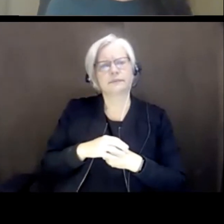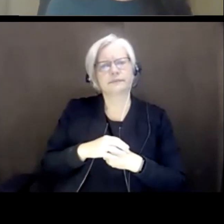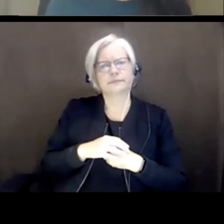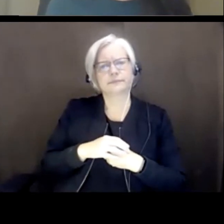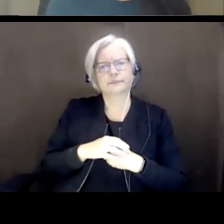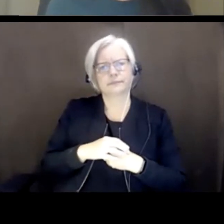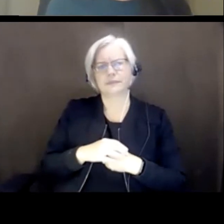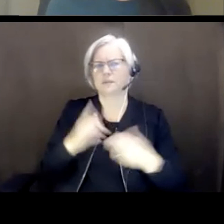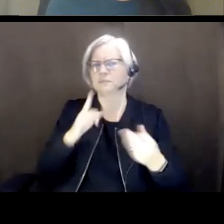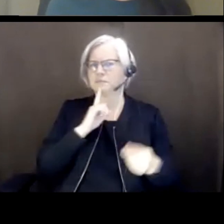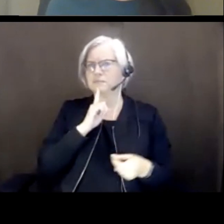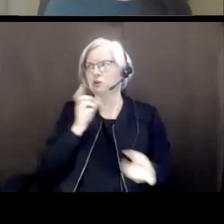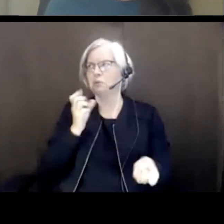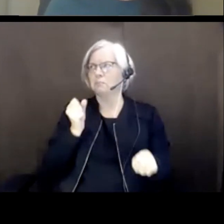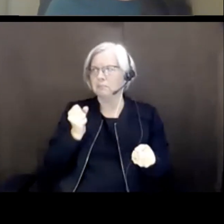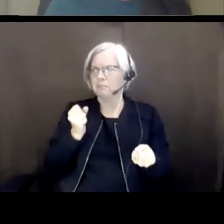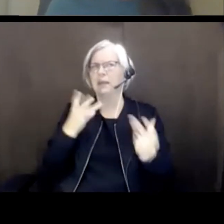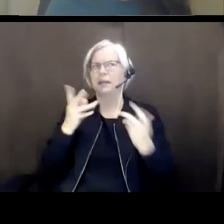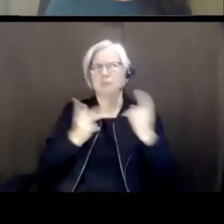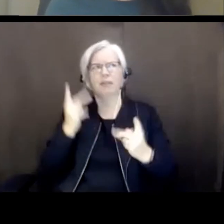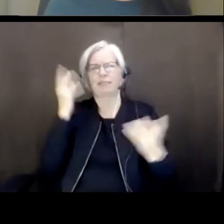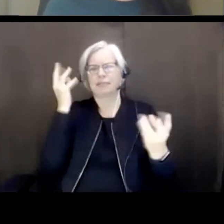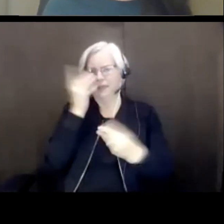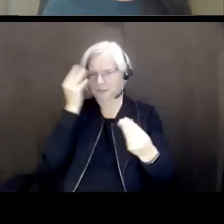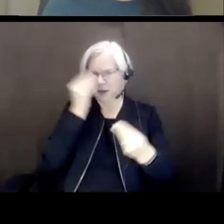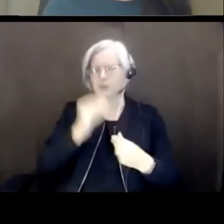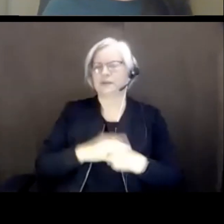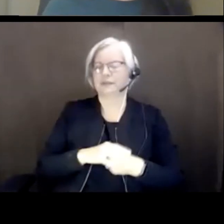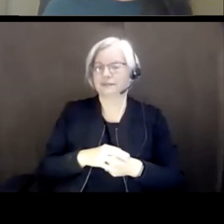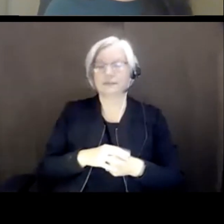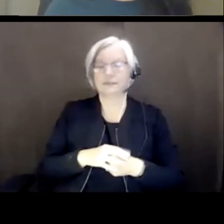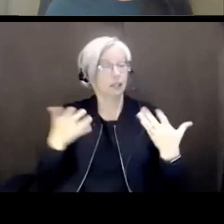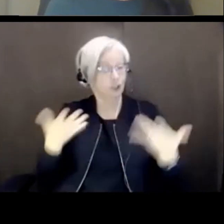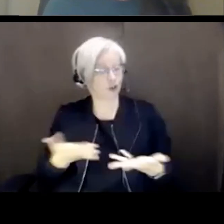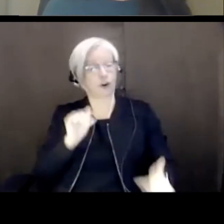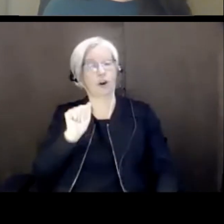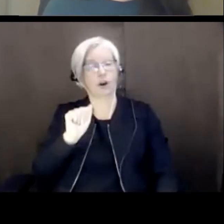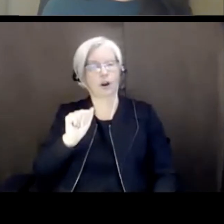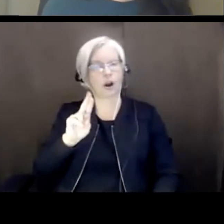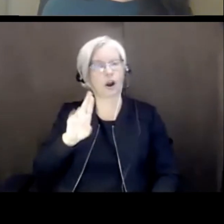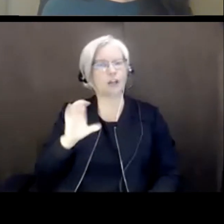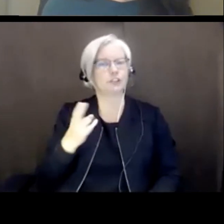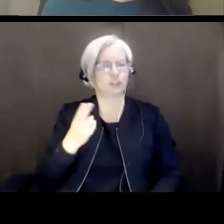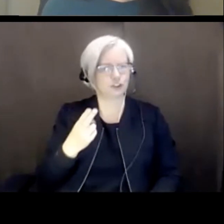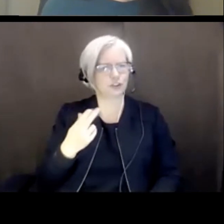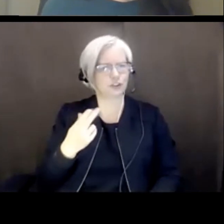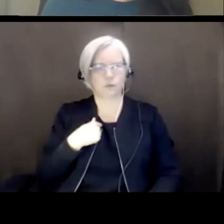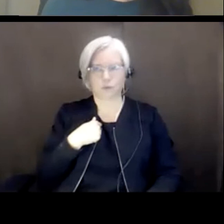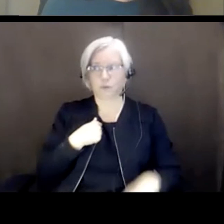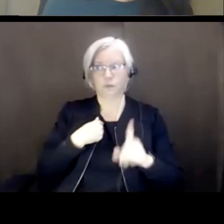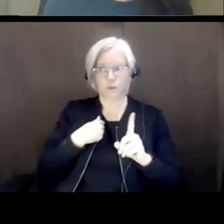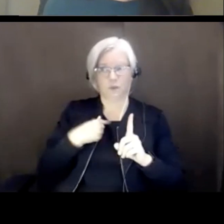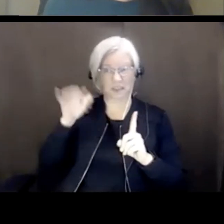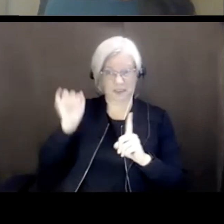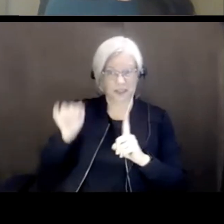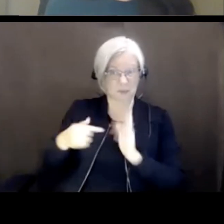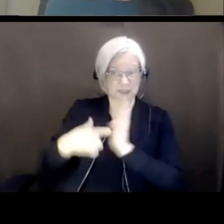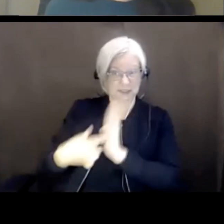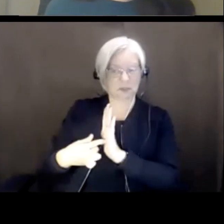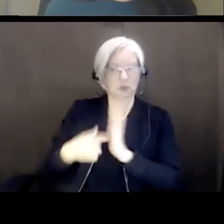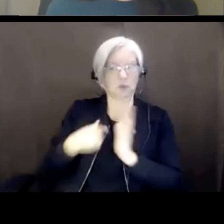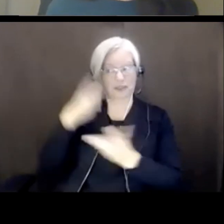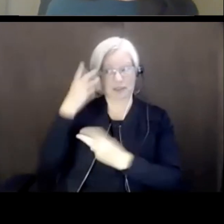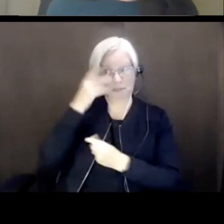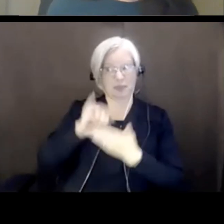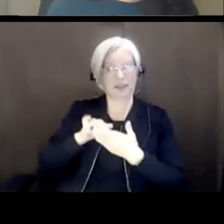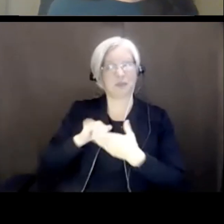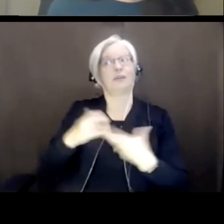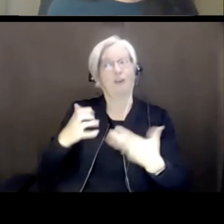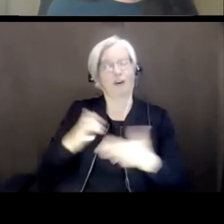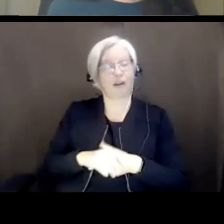ABOUT I KNOW WE THINK ABOUT IT AT ARCH A LOT, ESPECIALLY IN COVID TIMES WHEN WE'RE TRYING